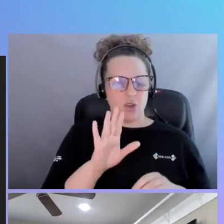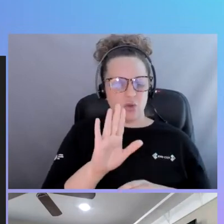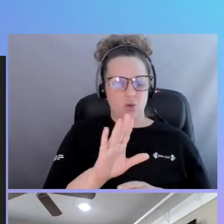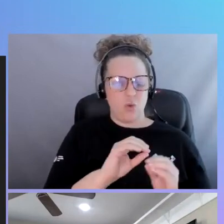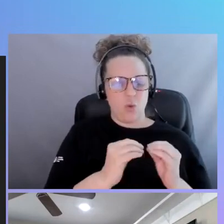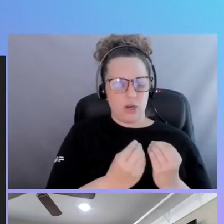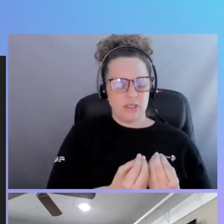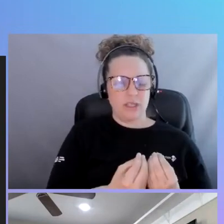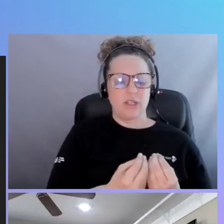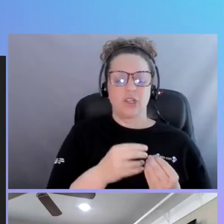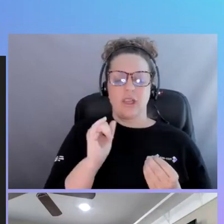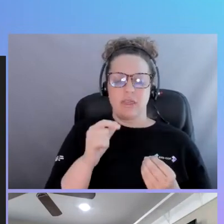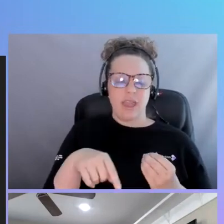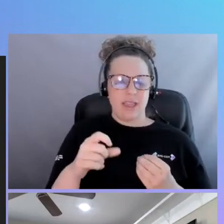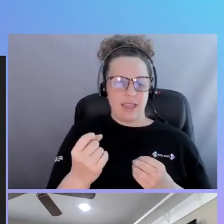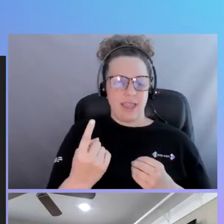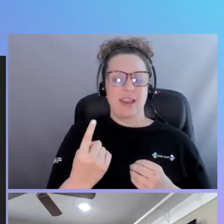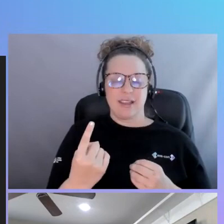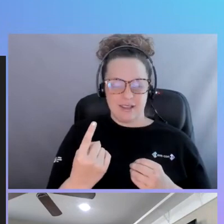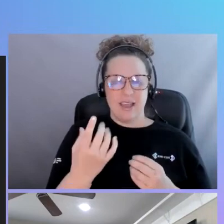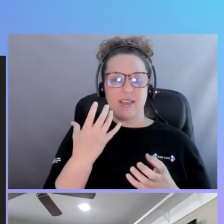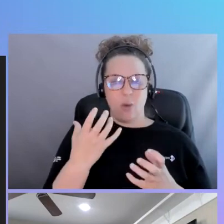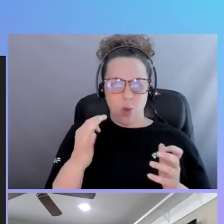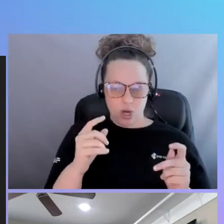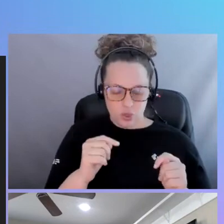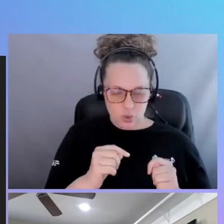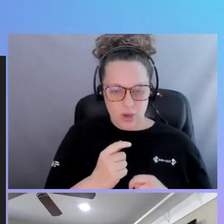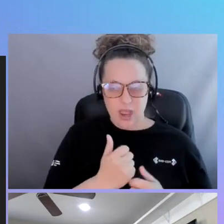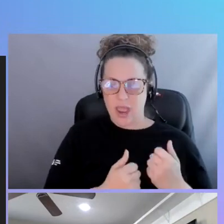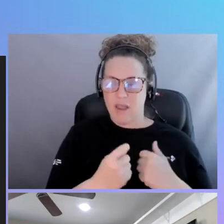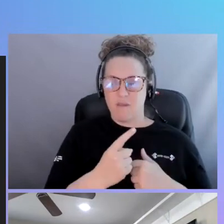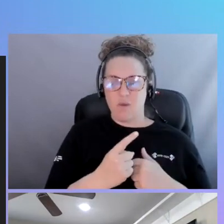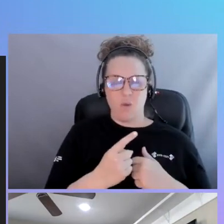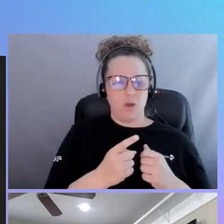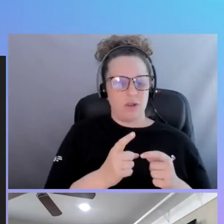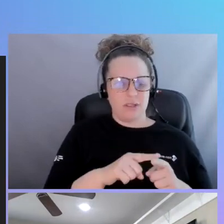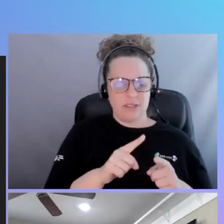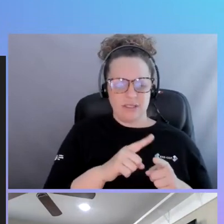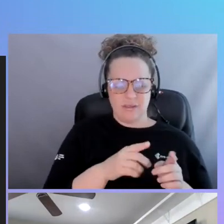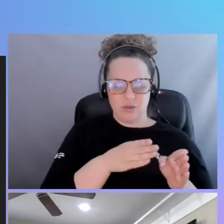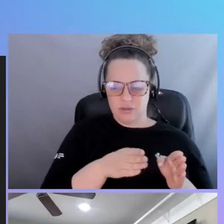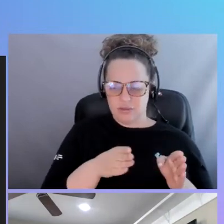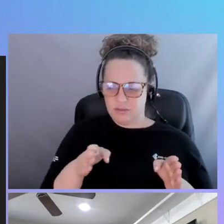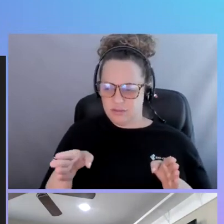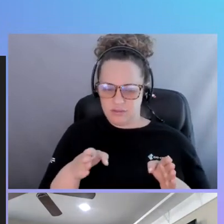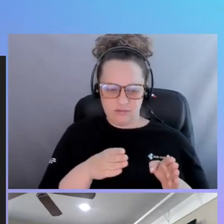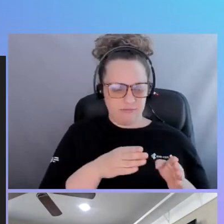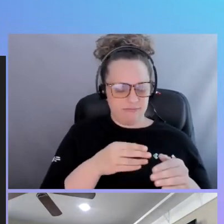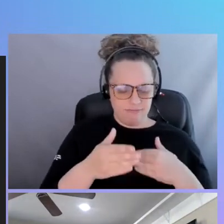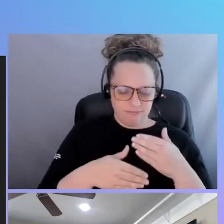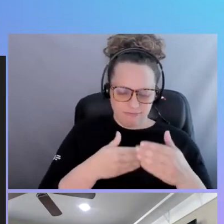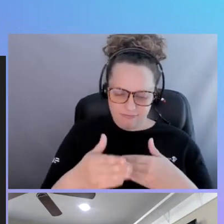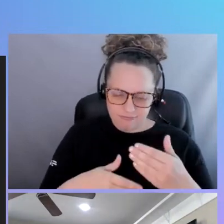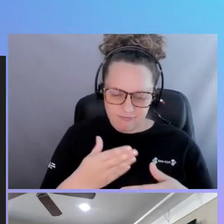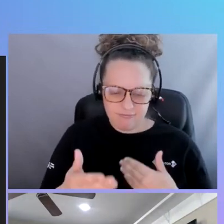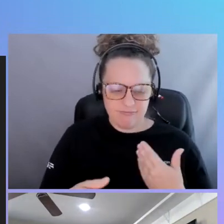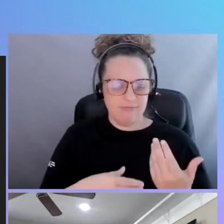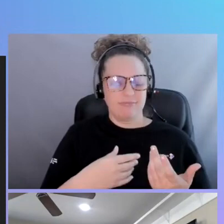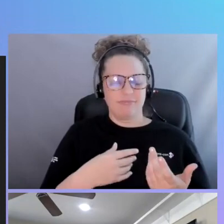it and they want to do it. Everyone moves at a different pace, though, so you have to be patient. But that's what we're